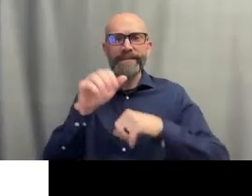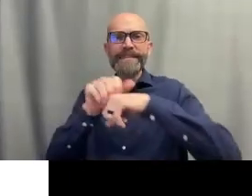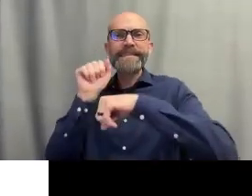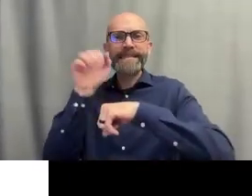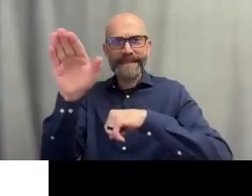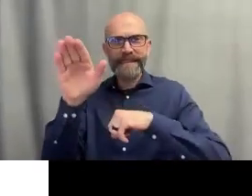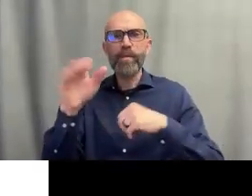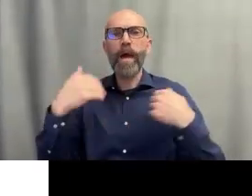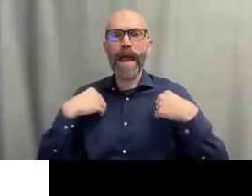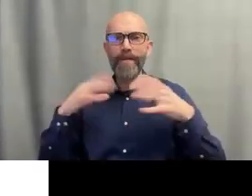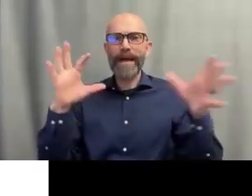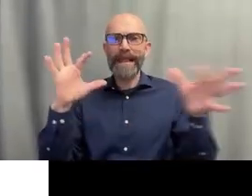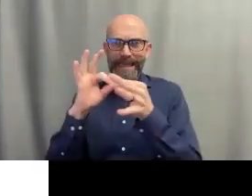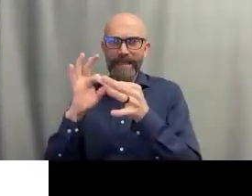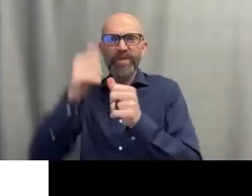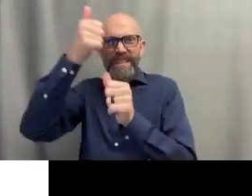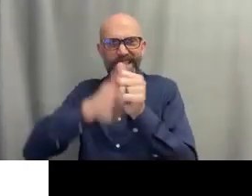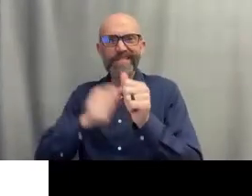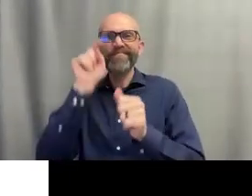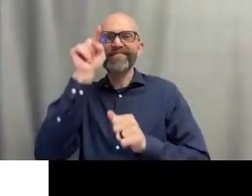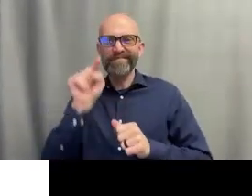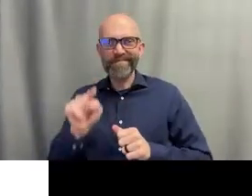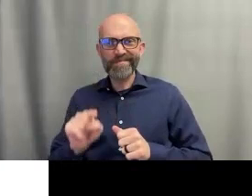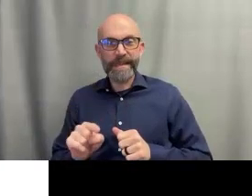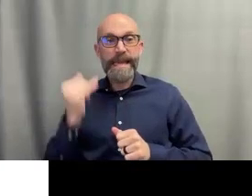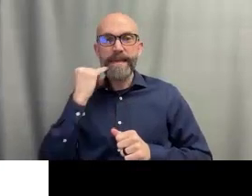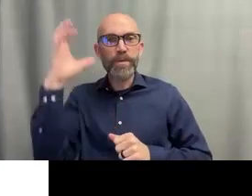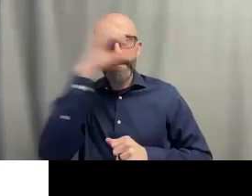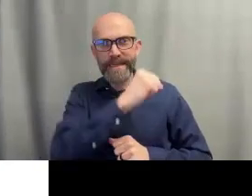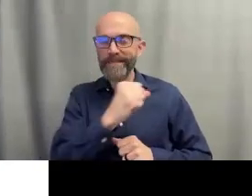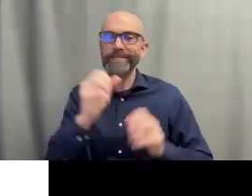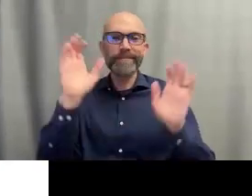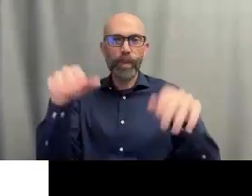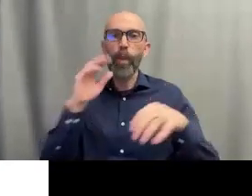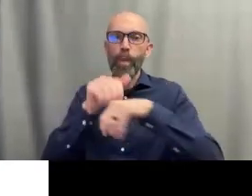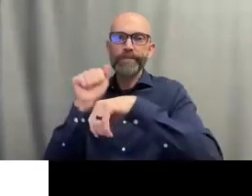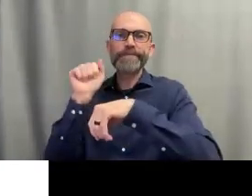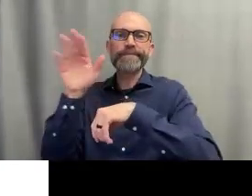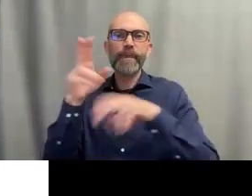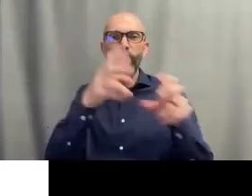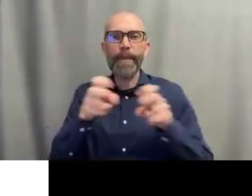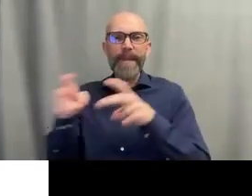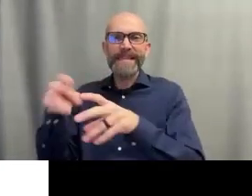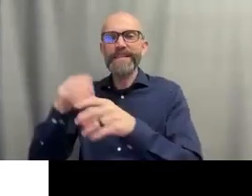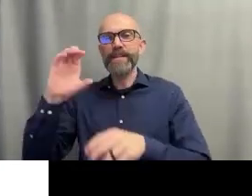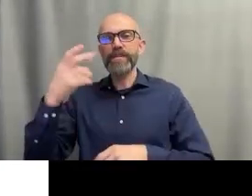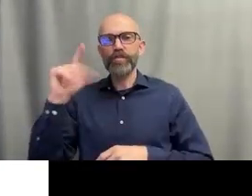So if you don't catch those, we will have that and we'll try to paste them into the the chat as we go through them.